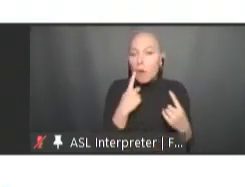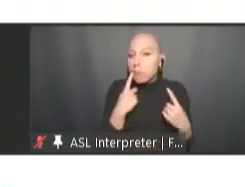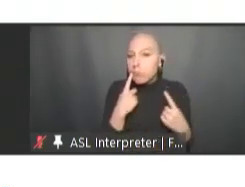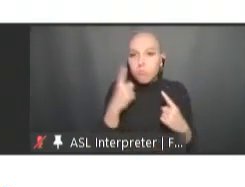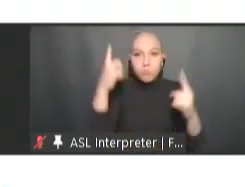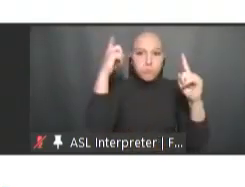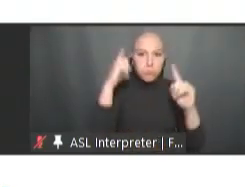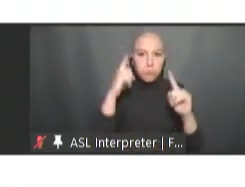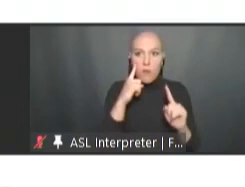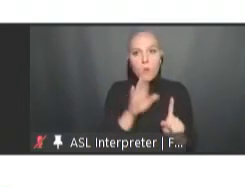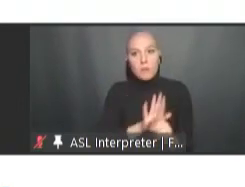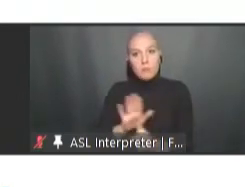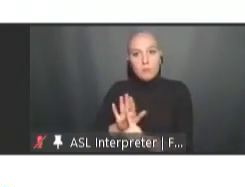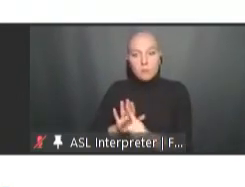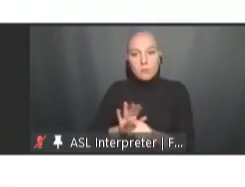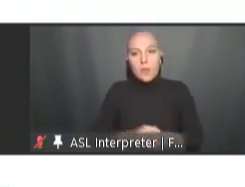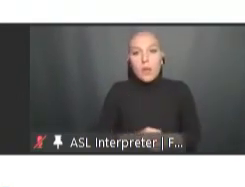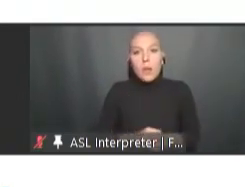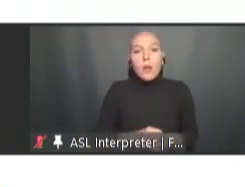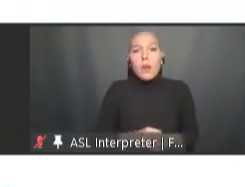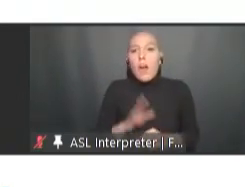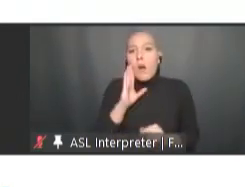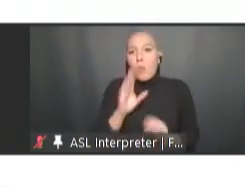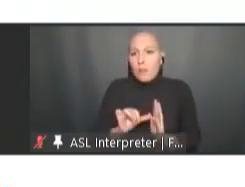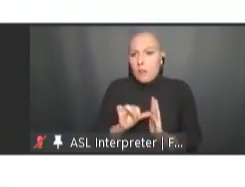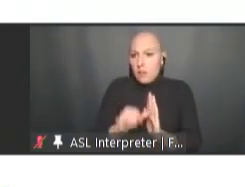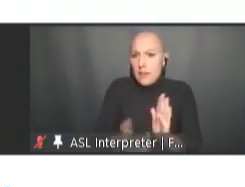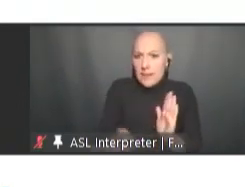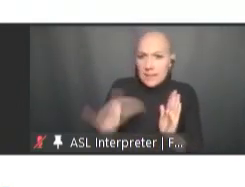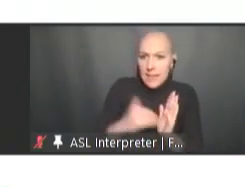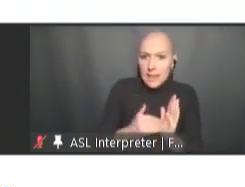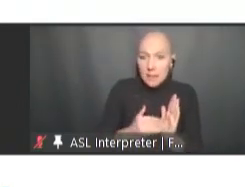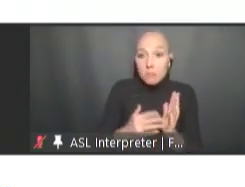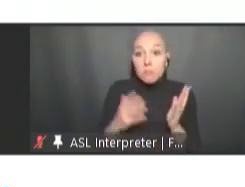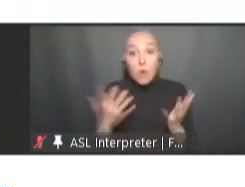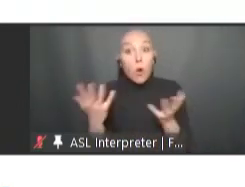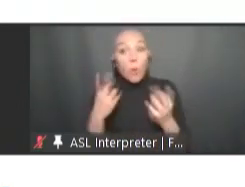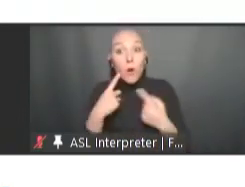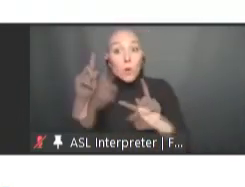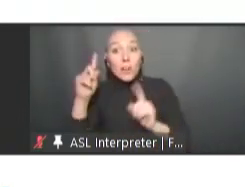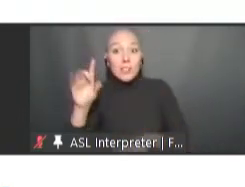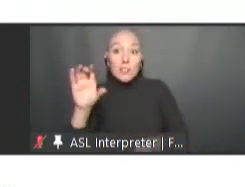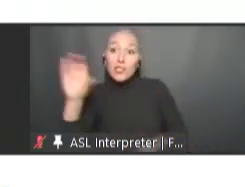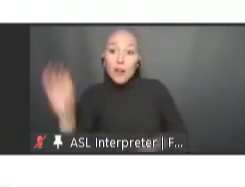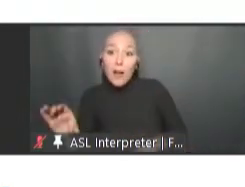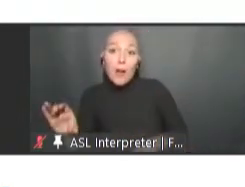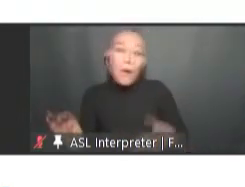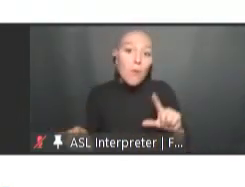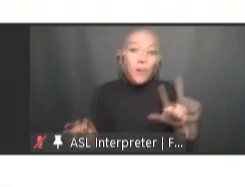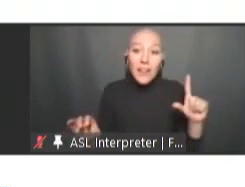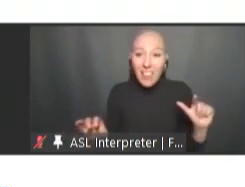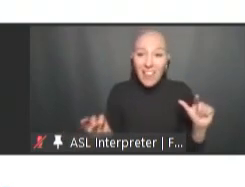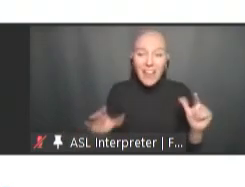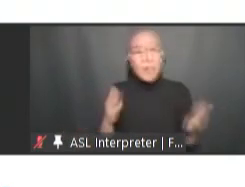I'll reiterate again, you know, what works in Chicago and LA, not necessarily working in our,